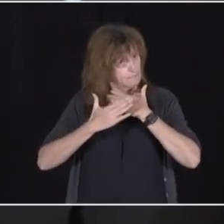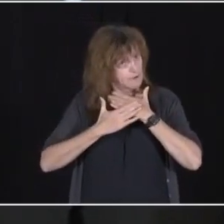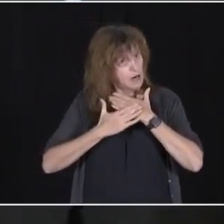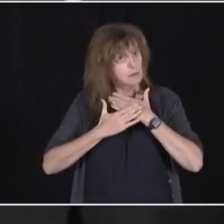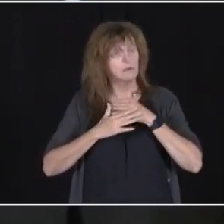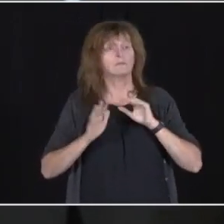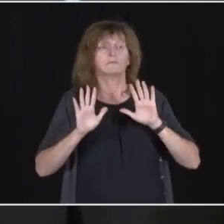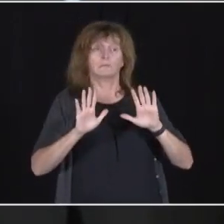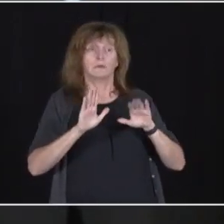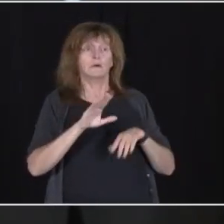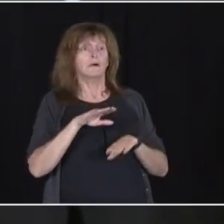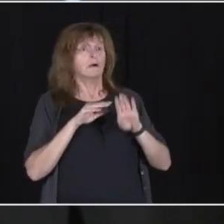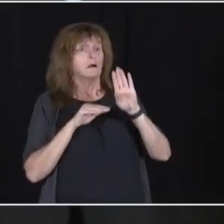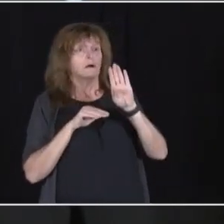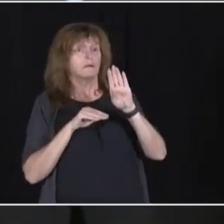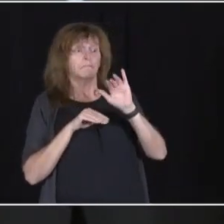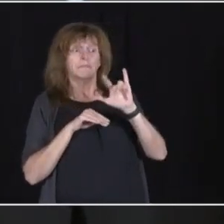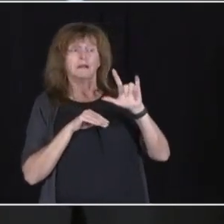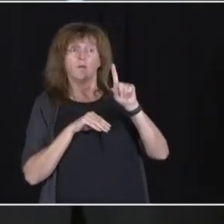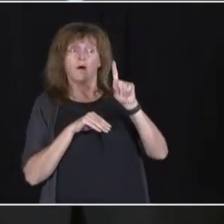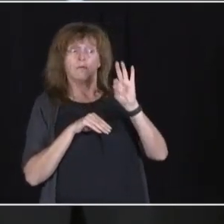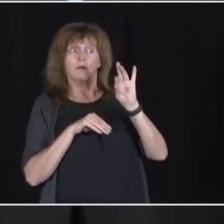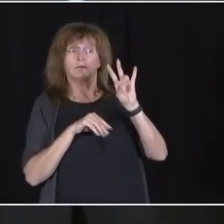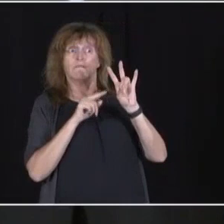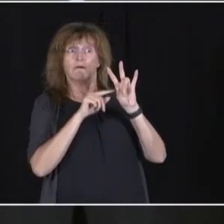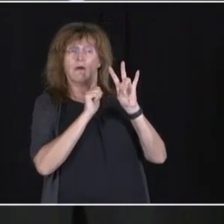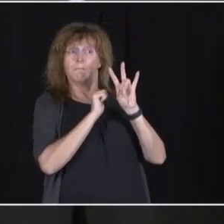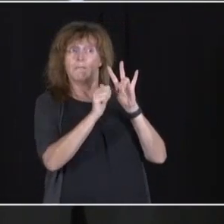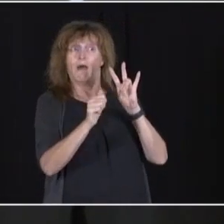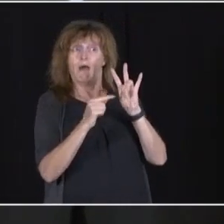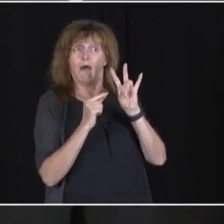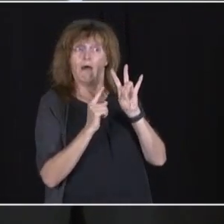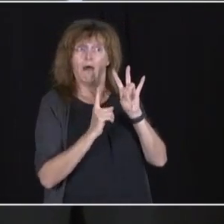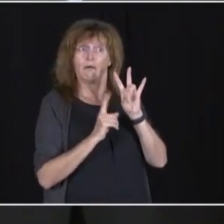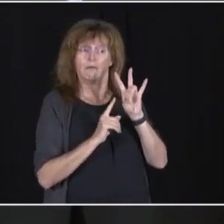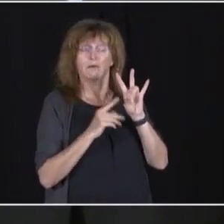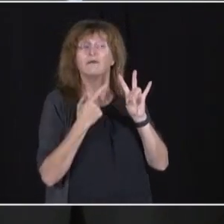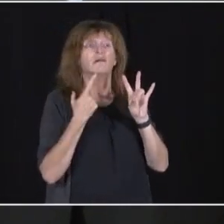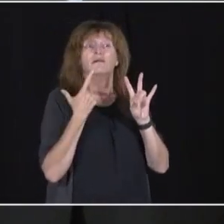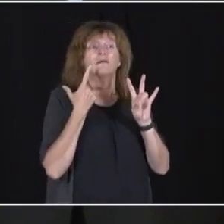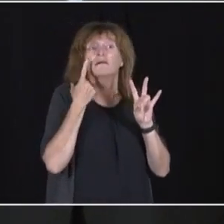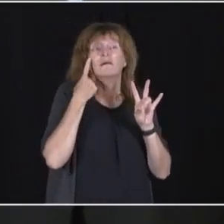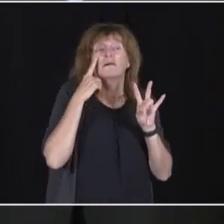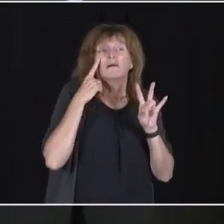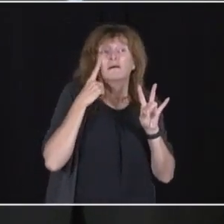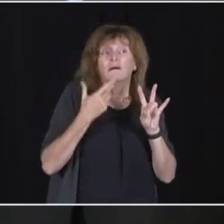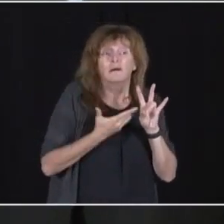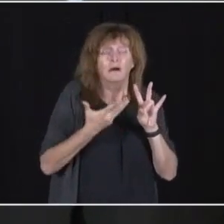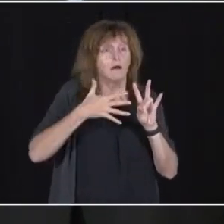Look, we take the advice but as you know, passage 197 allows for continued consultation with respect to the changes that are interrupted in